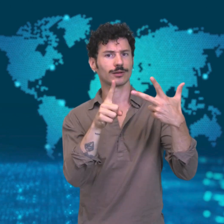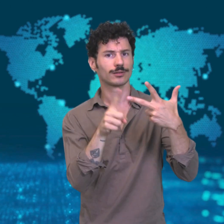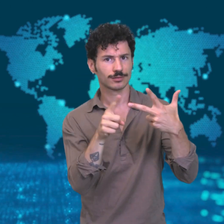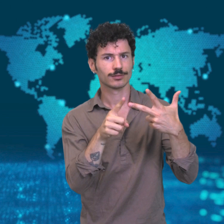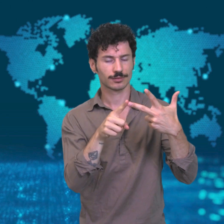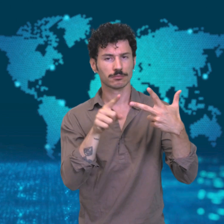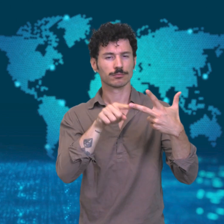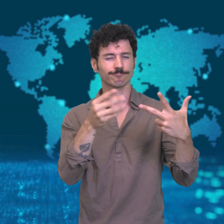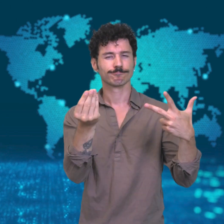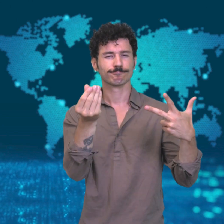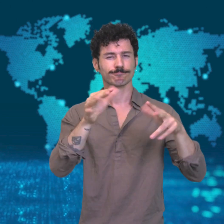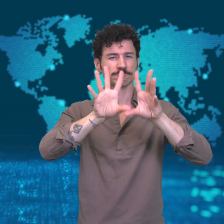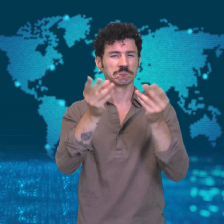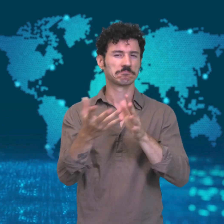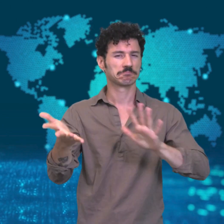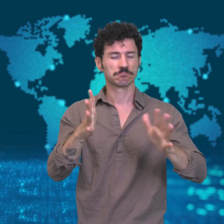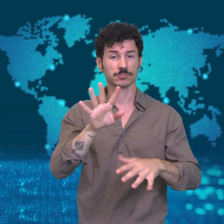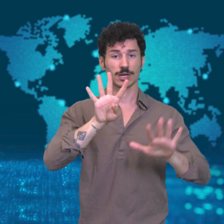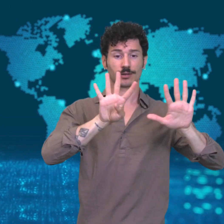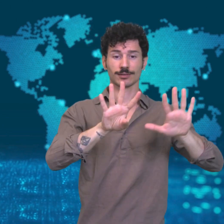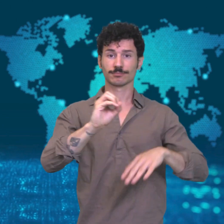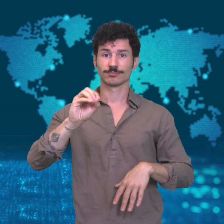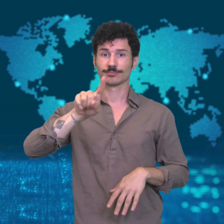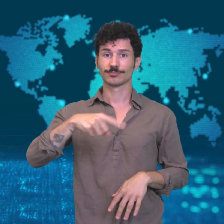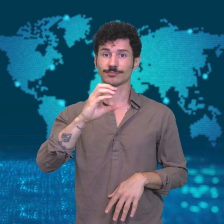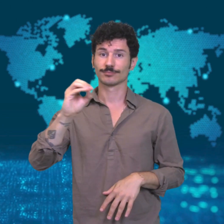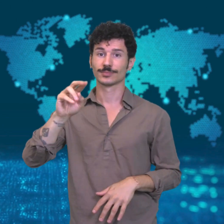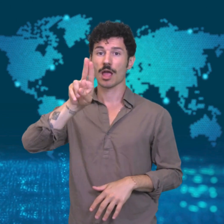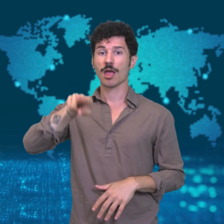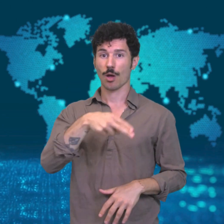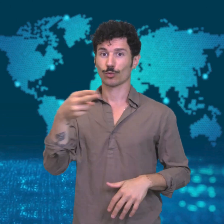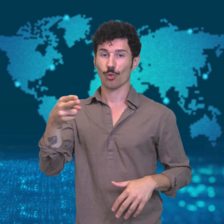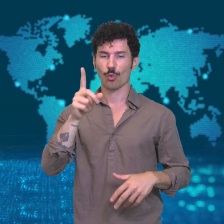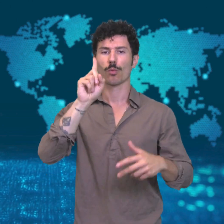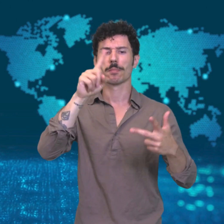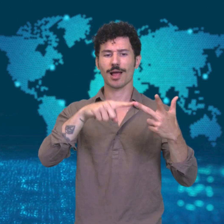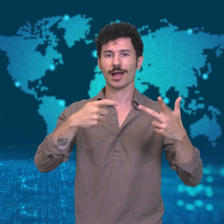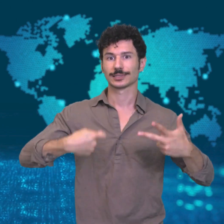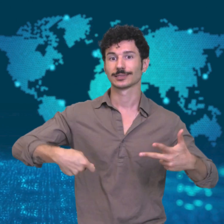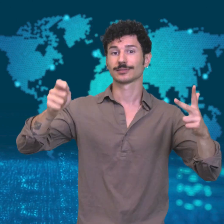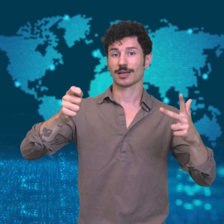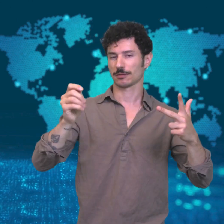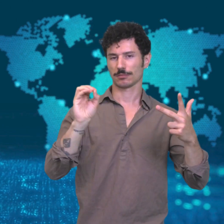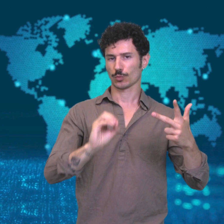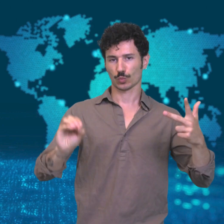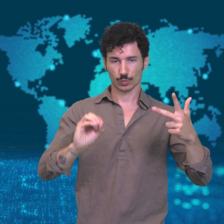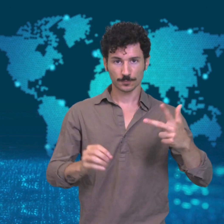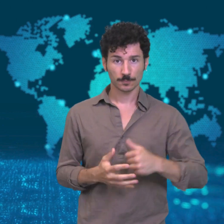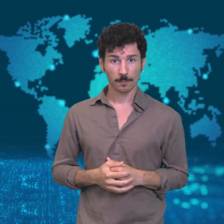Nigeria’s National Commission for Museums and Monuments had